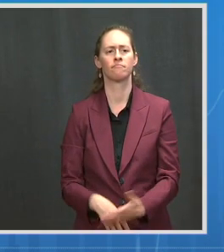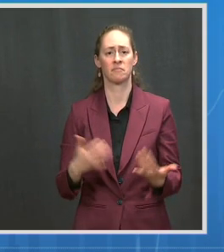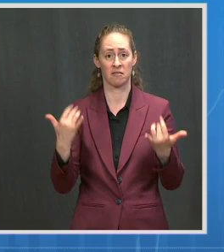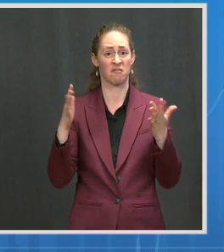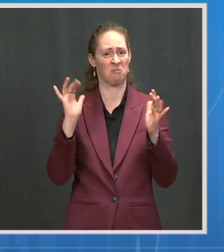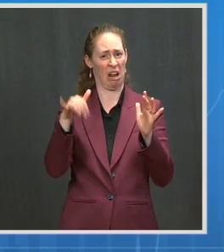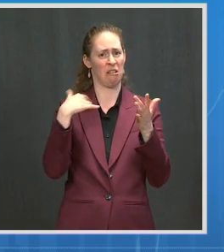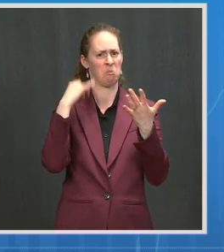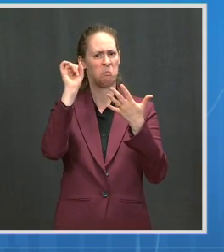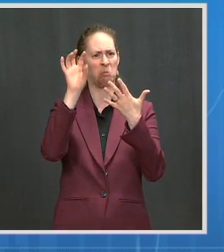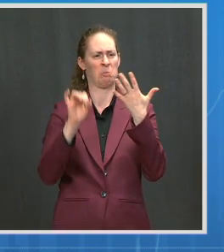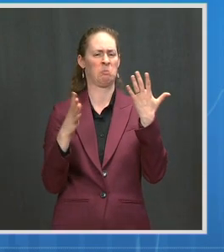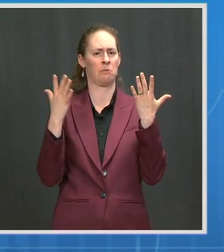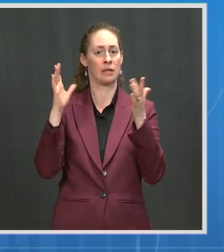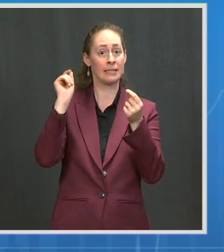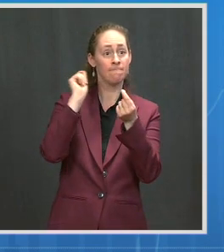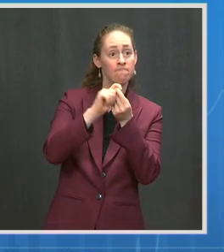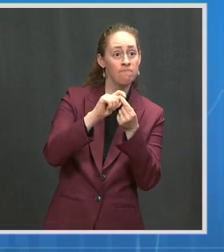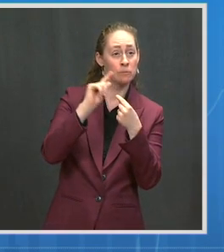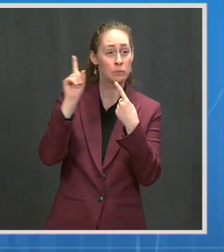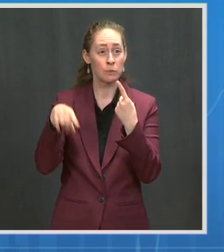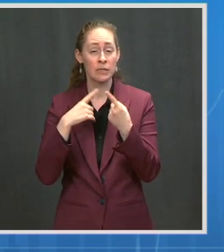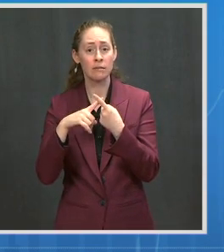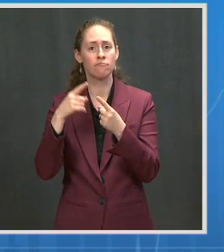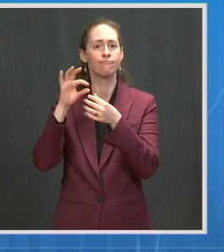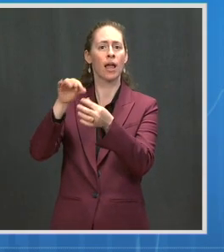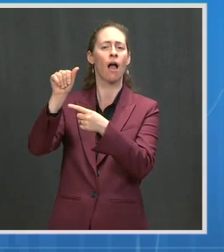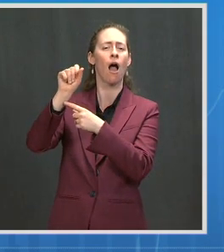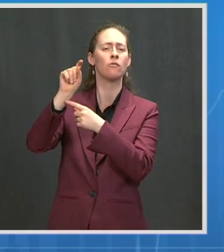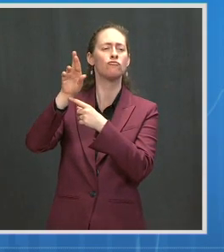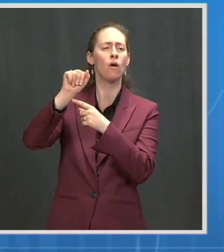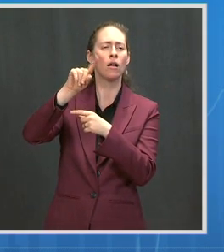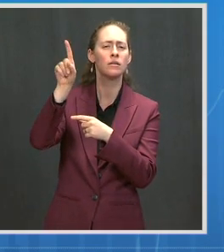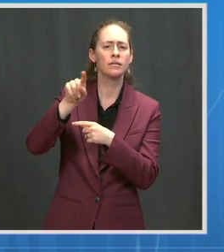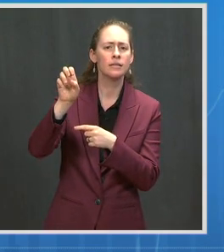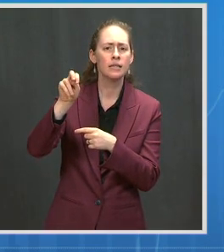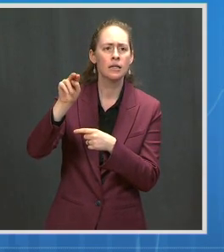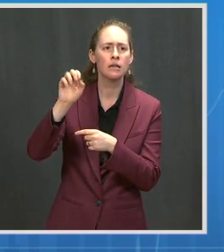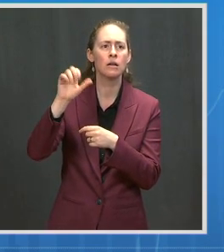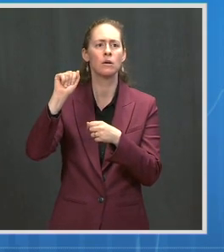of the AstraZeneca doses. We are waiting -- the review from the Food and Drug Administration.